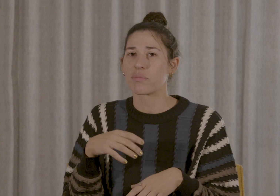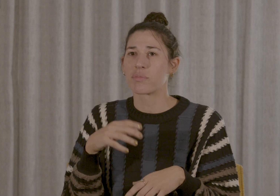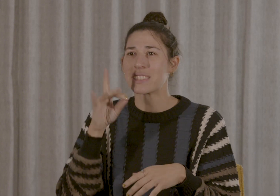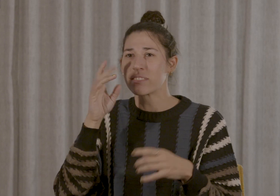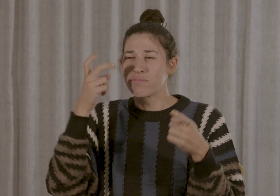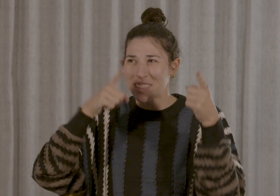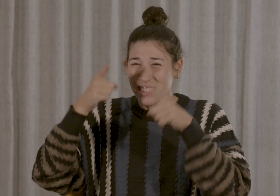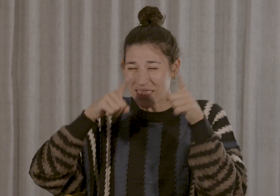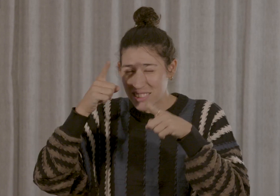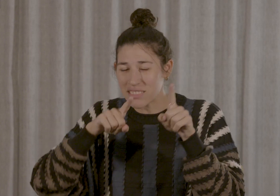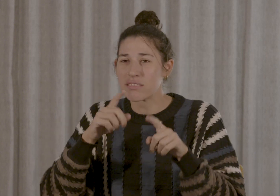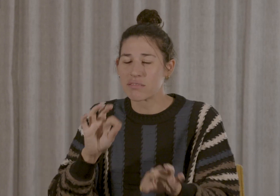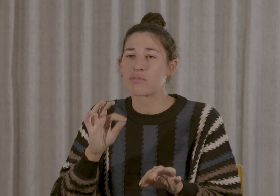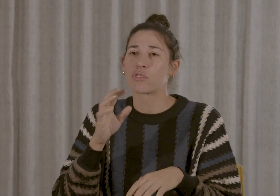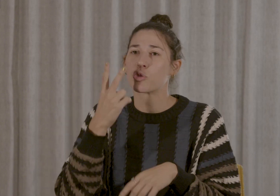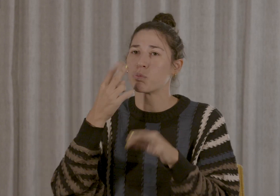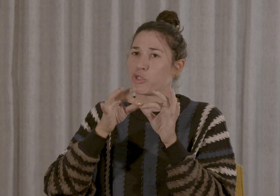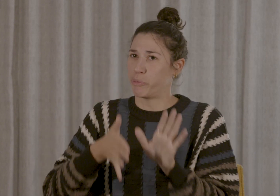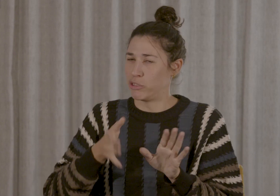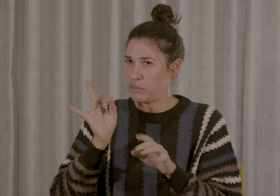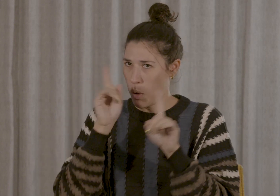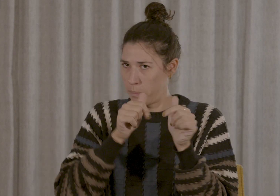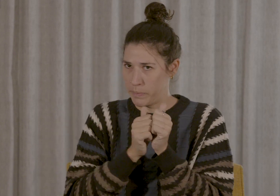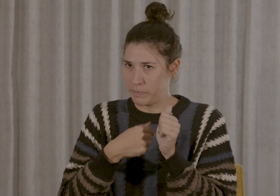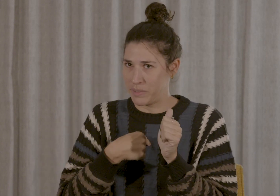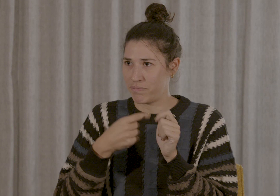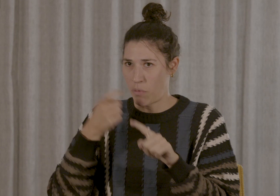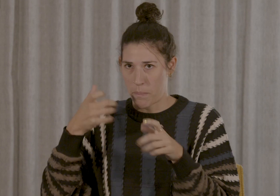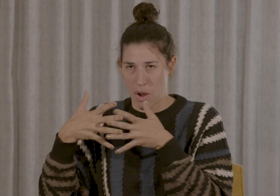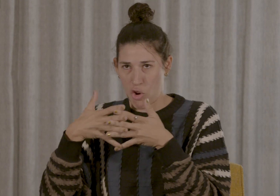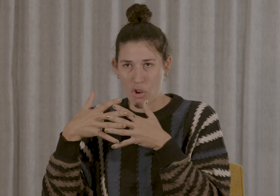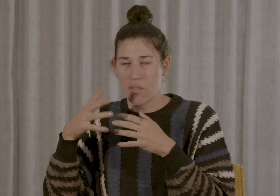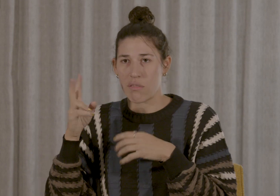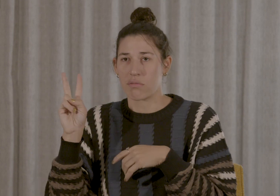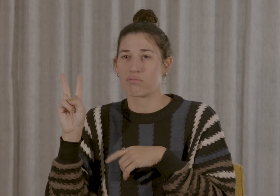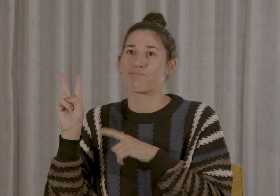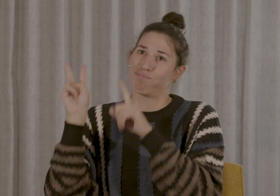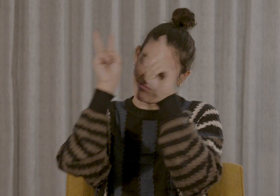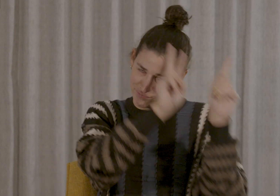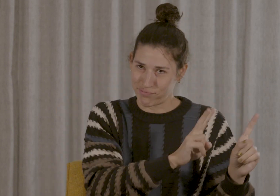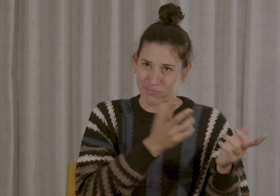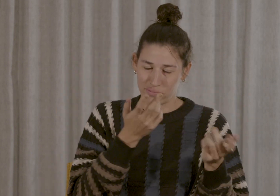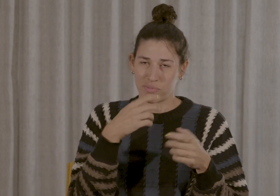There was a lot of planning and compromise involved. We agreed on having two interpreters from the States accompany me to my program.